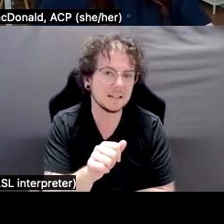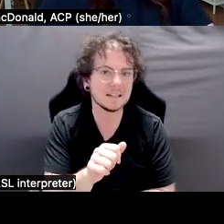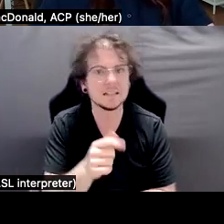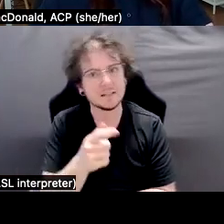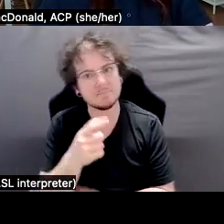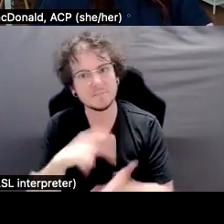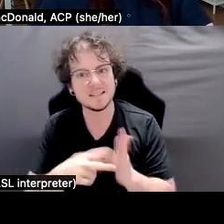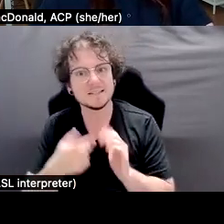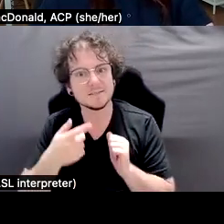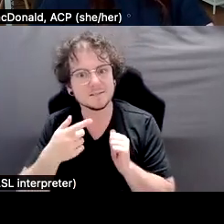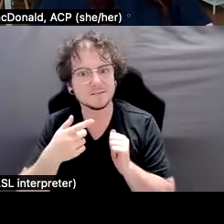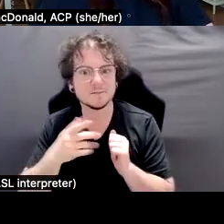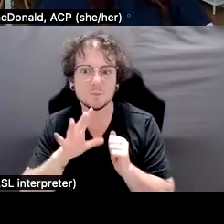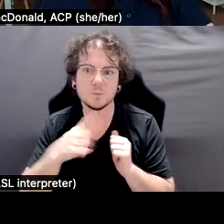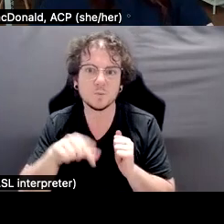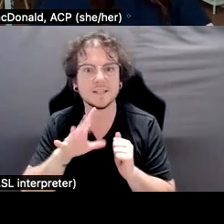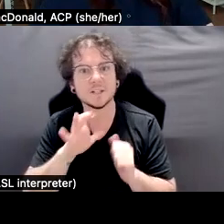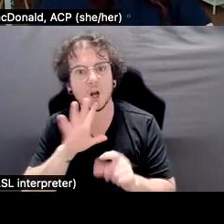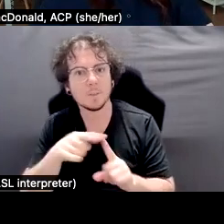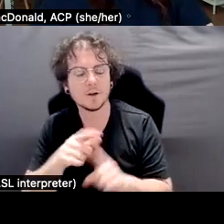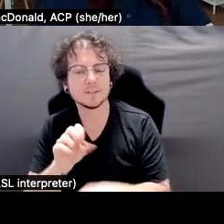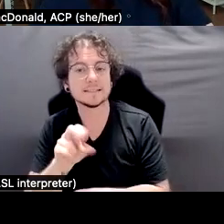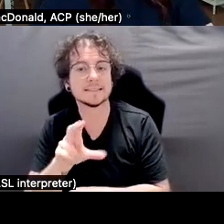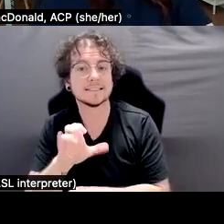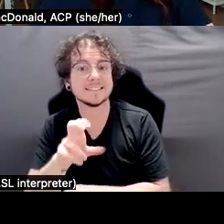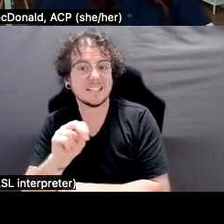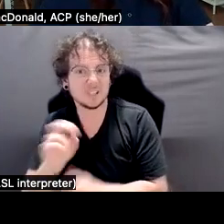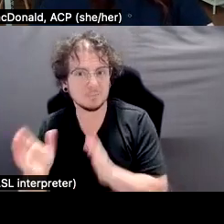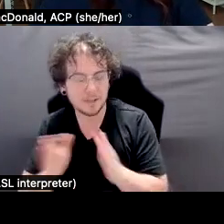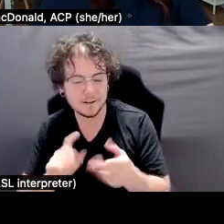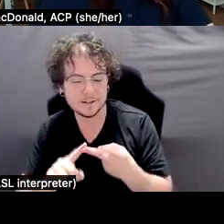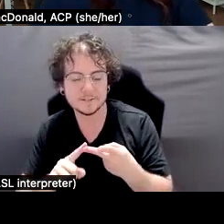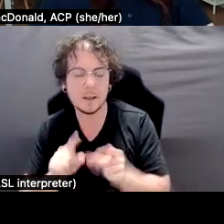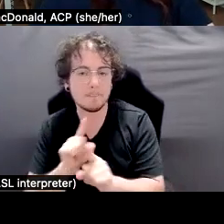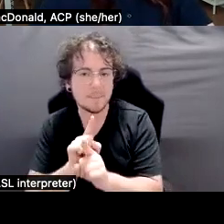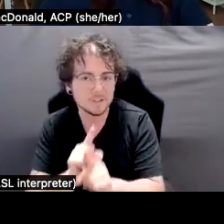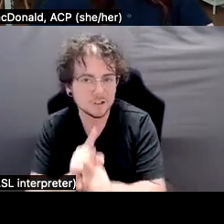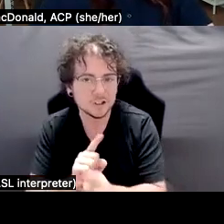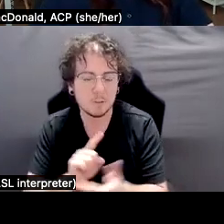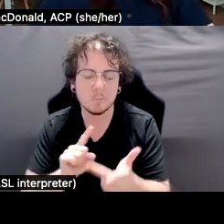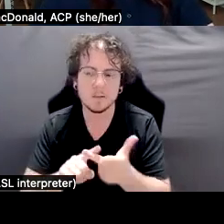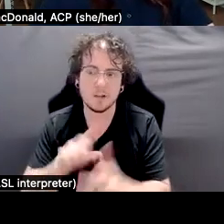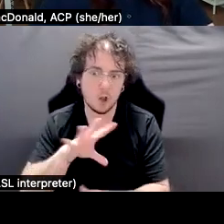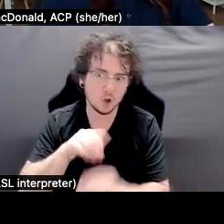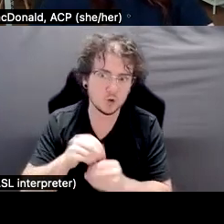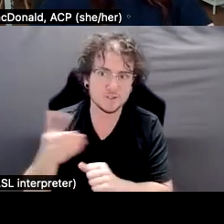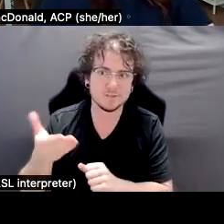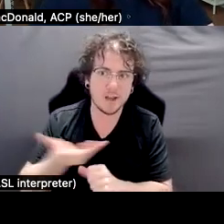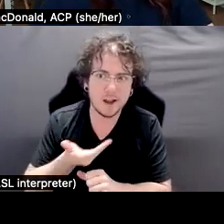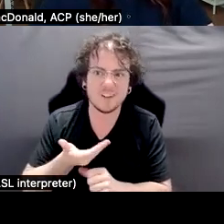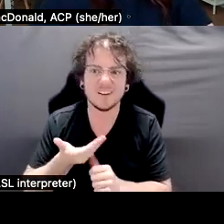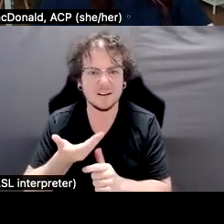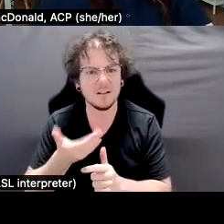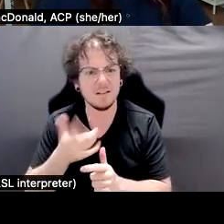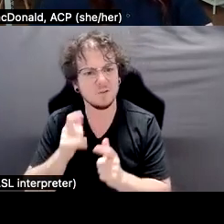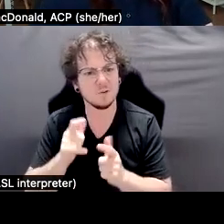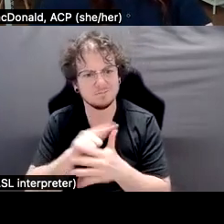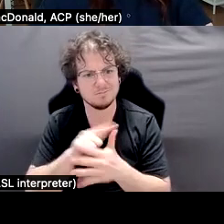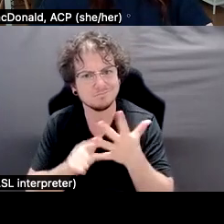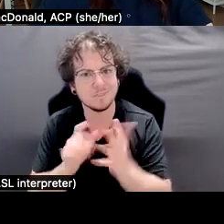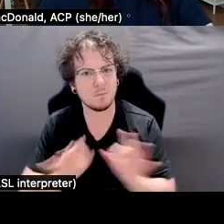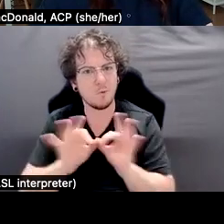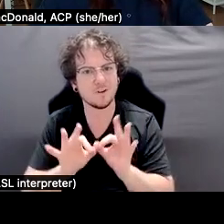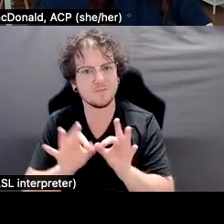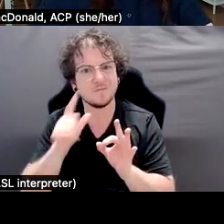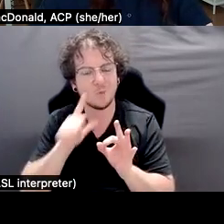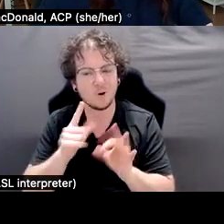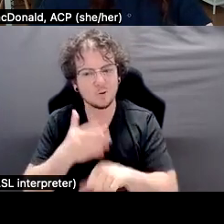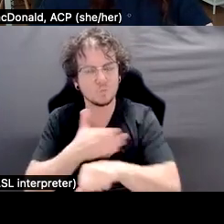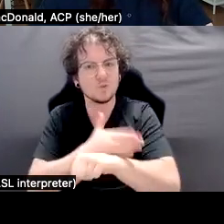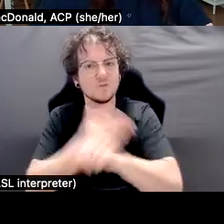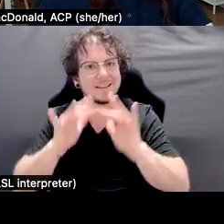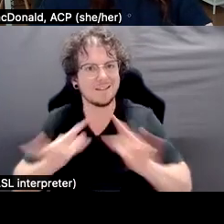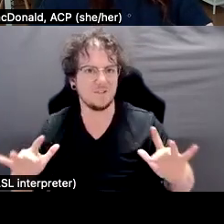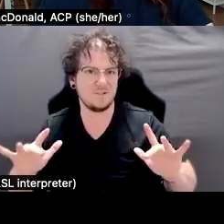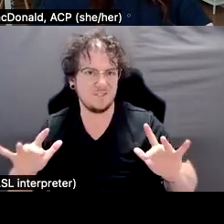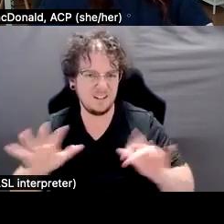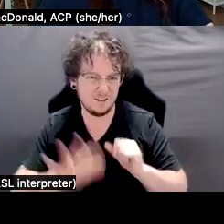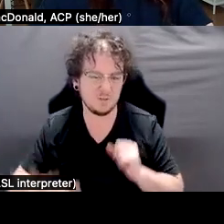mentorship and inclusive hiring practices being pretty crucial to increasing diversity at firms.